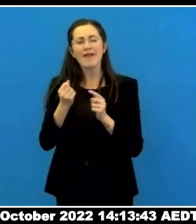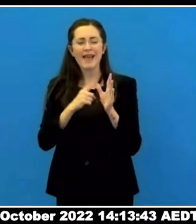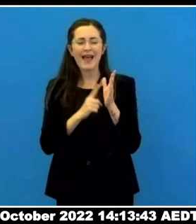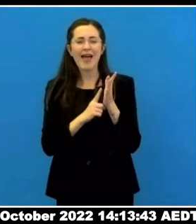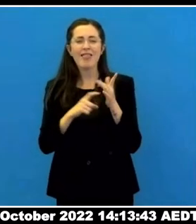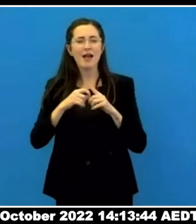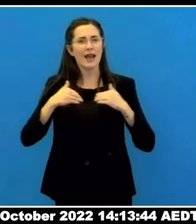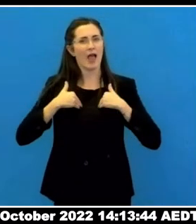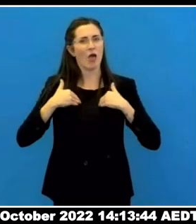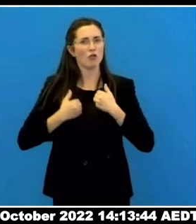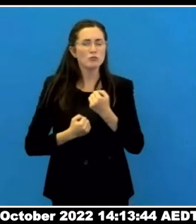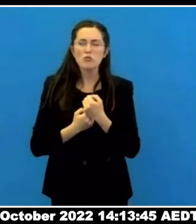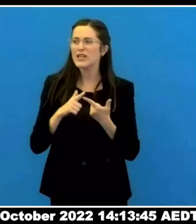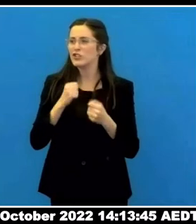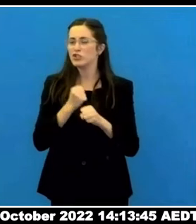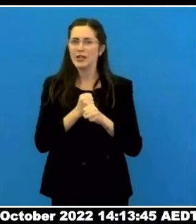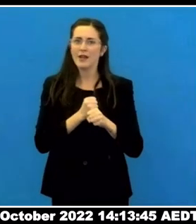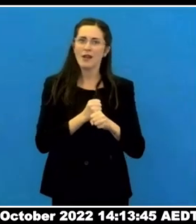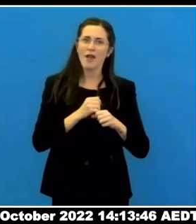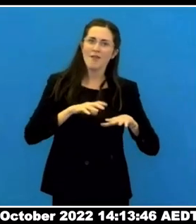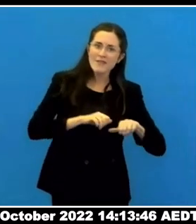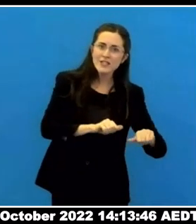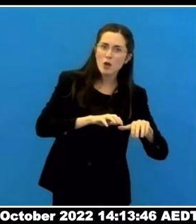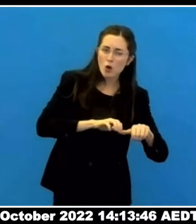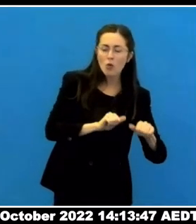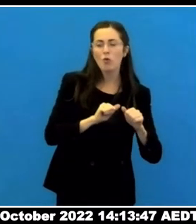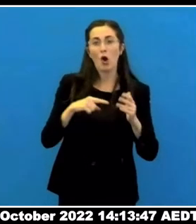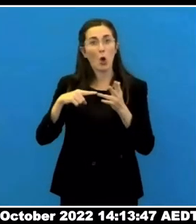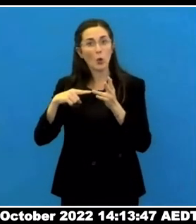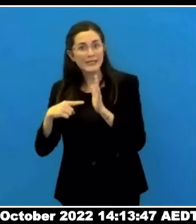physio, OT, speech and behaviour support.